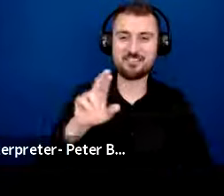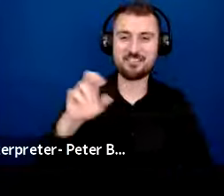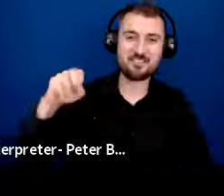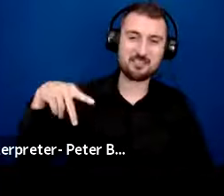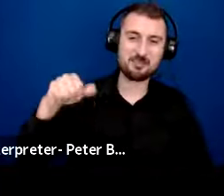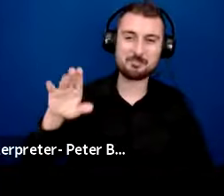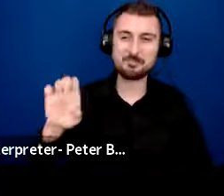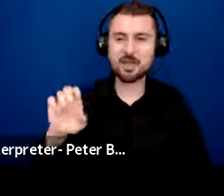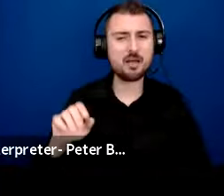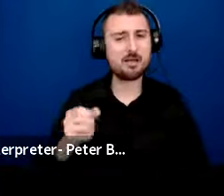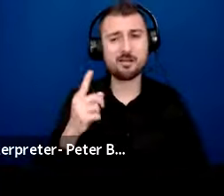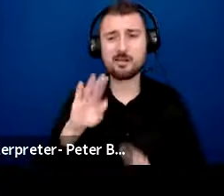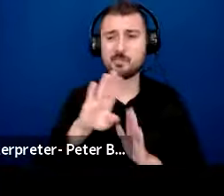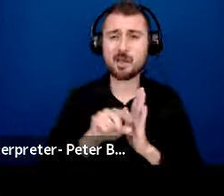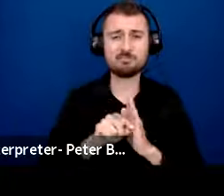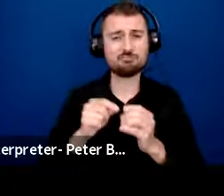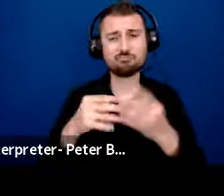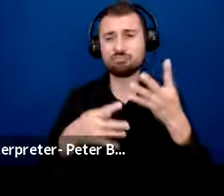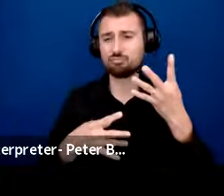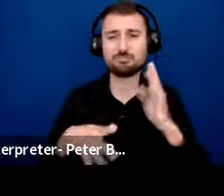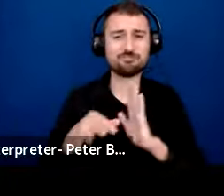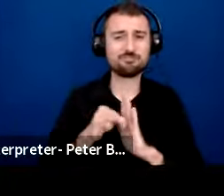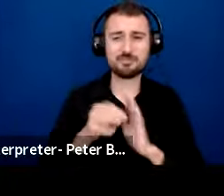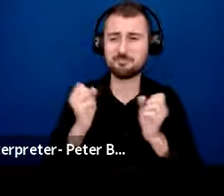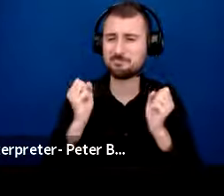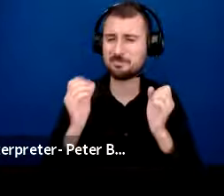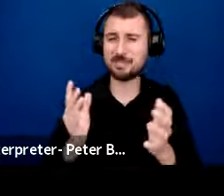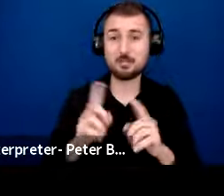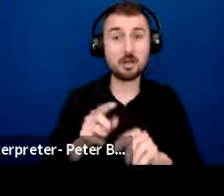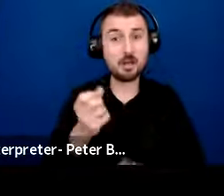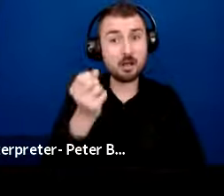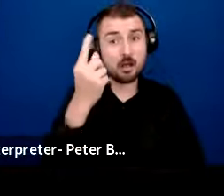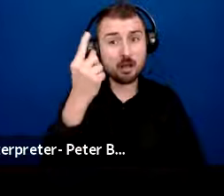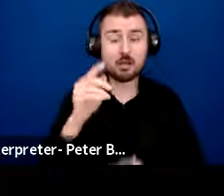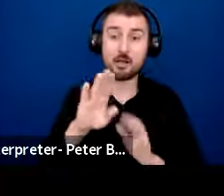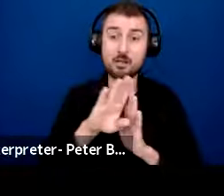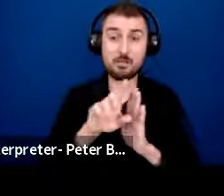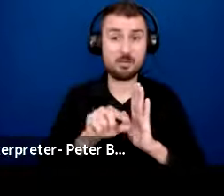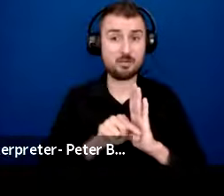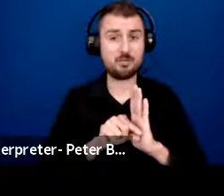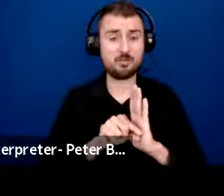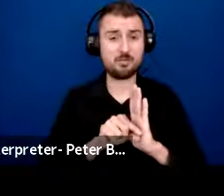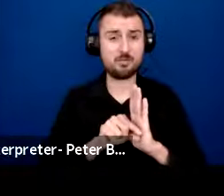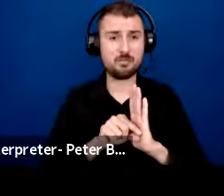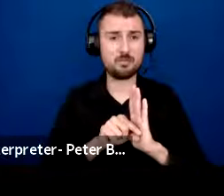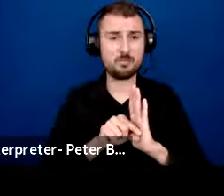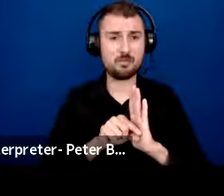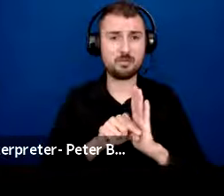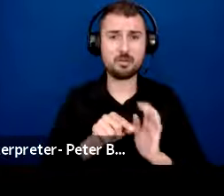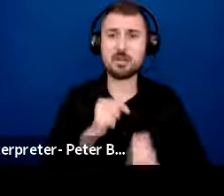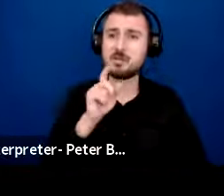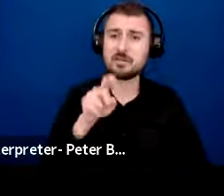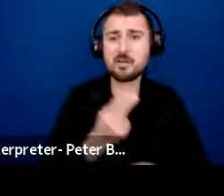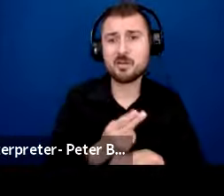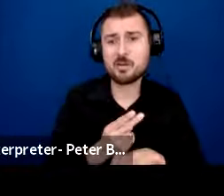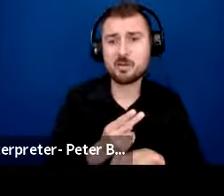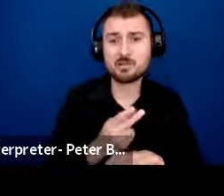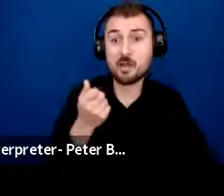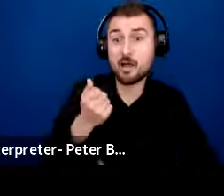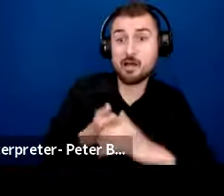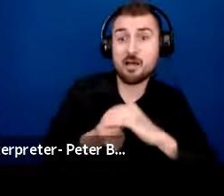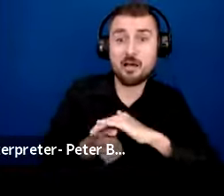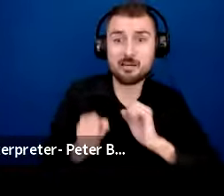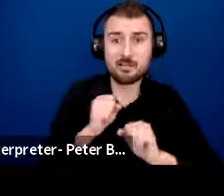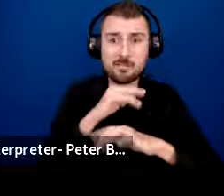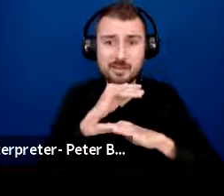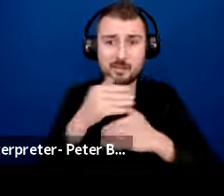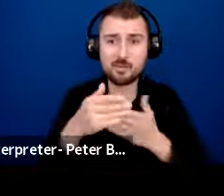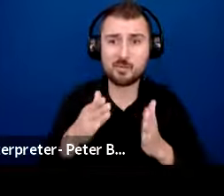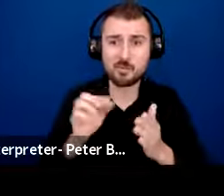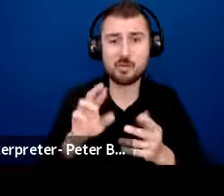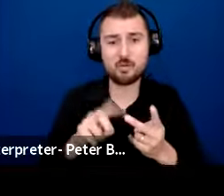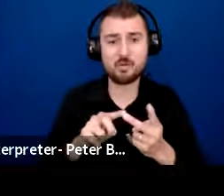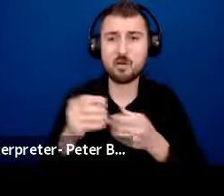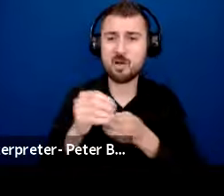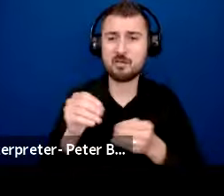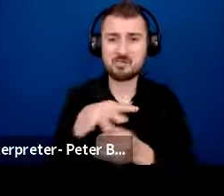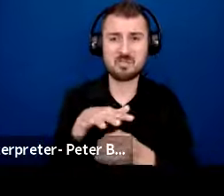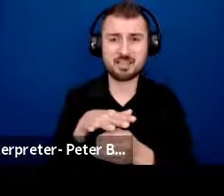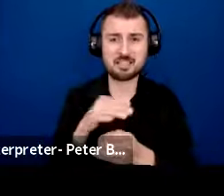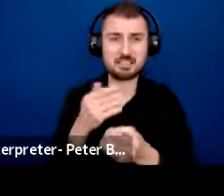Some meetings the virtual backgrounds some people are using some are on the beach and others are in outer space.